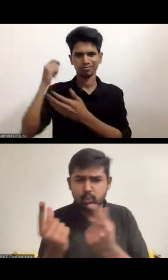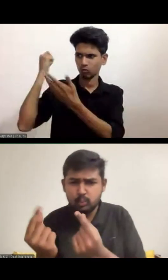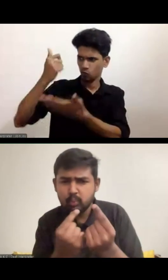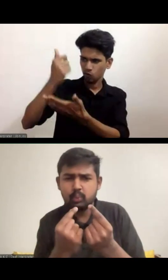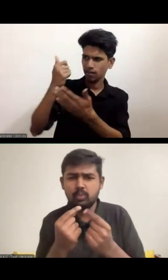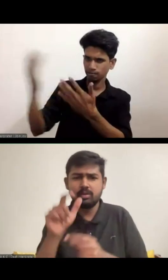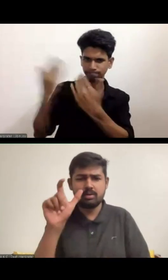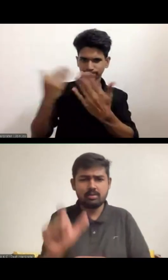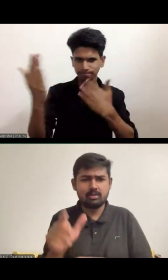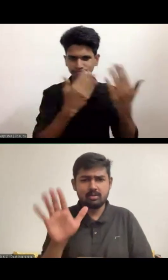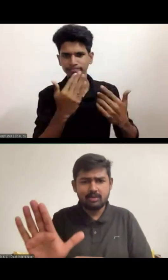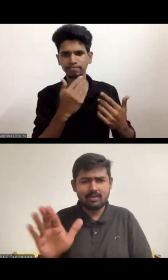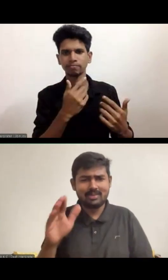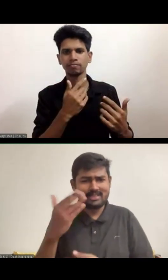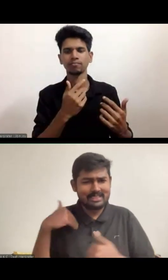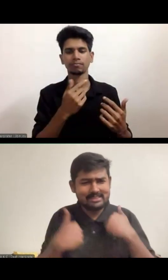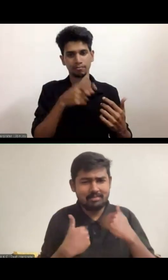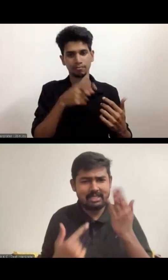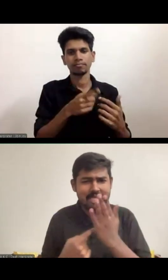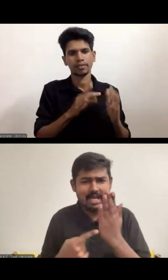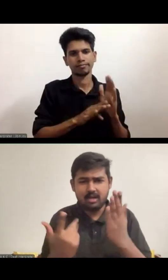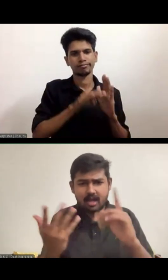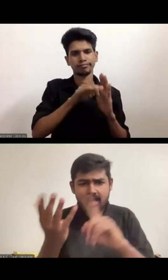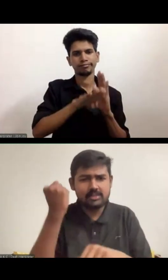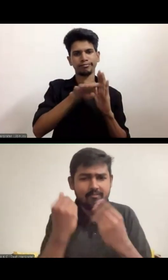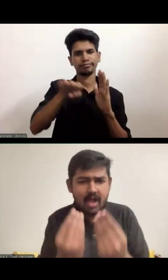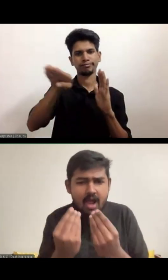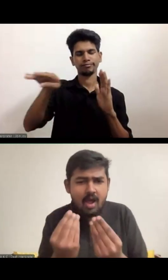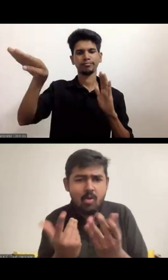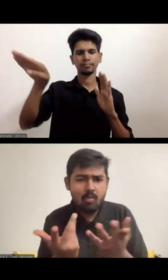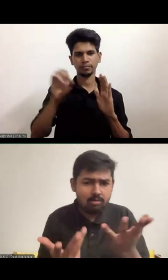All in the context of Internet governance are just two examples.